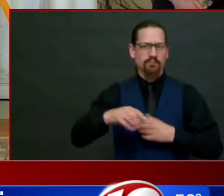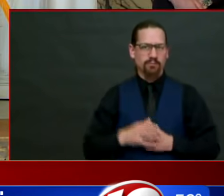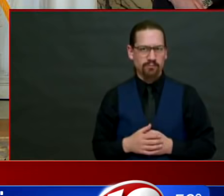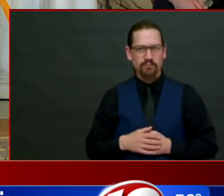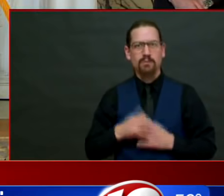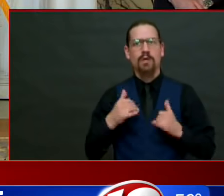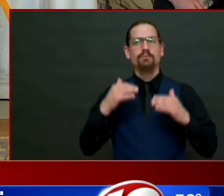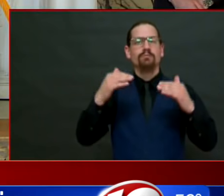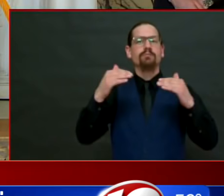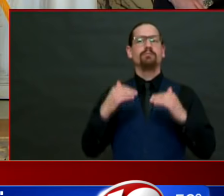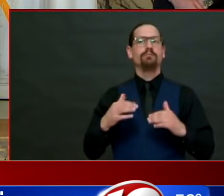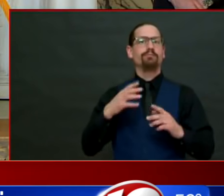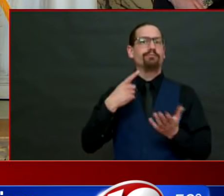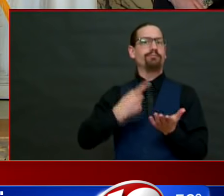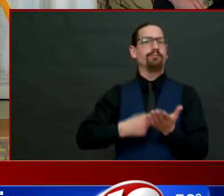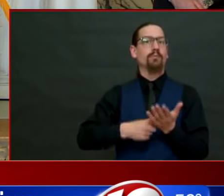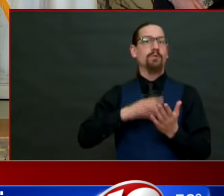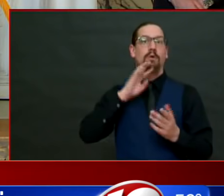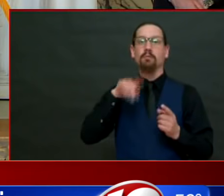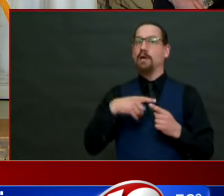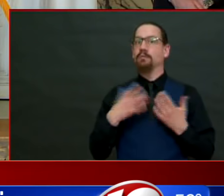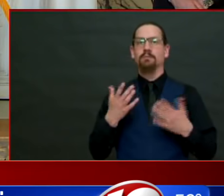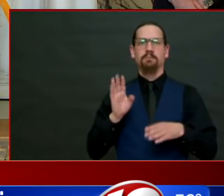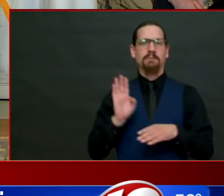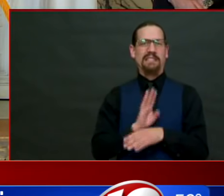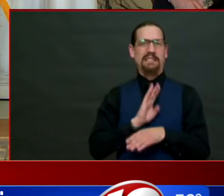HAVE MORE TO SAY ABOUT THAT. BUSINESS REGULATIONS.